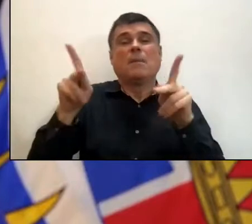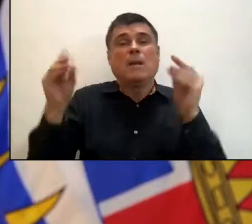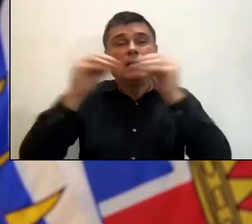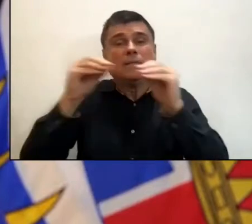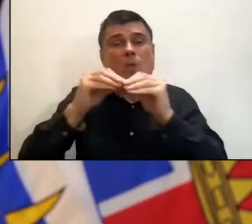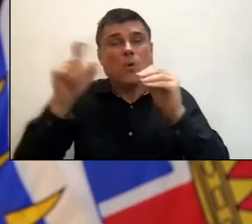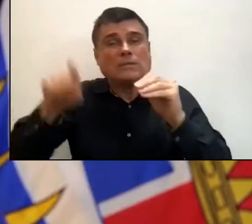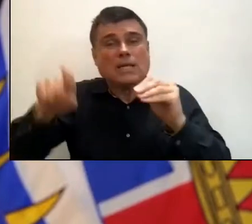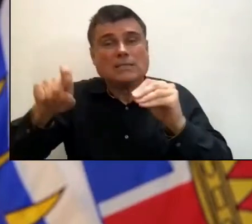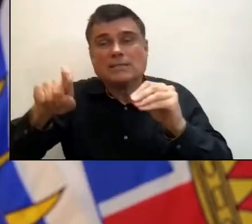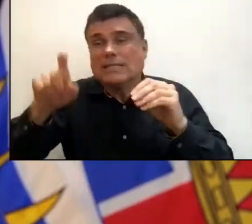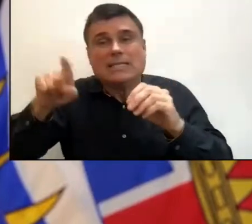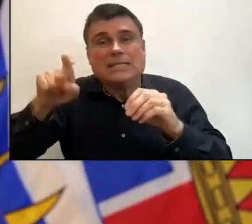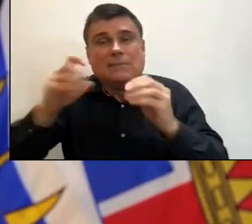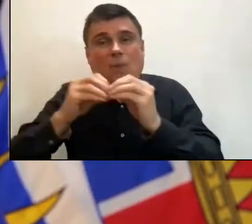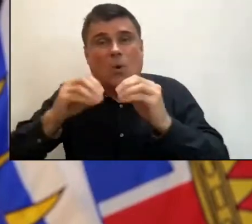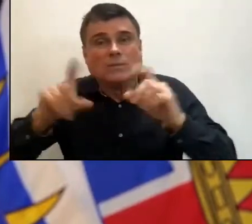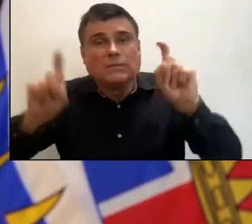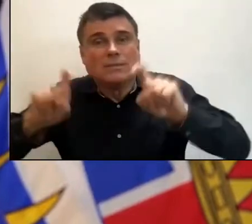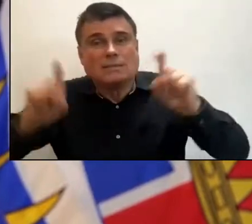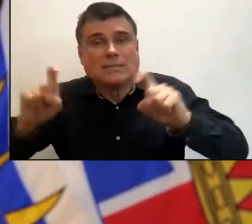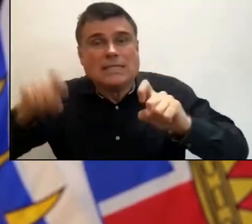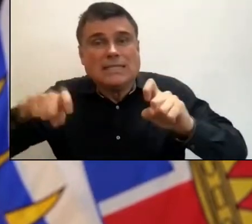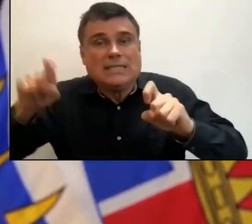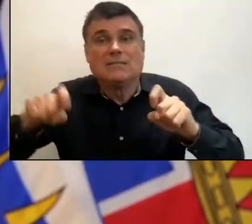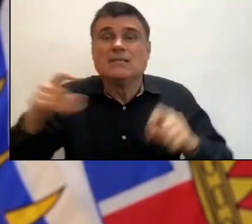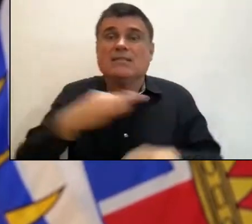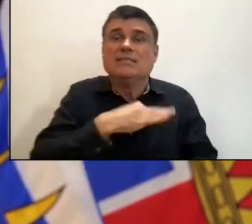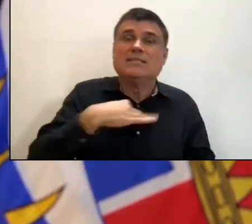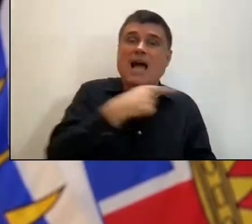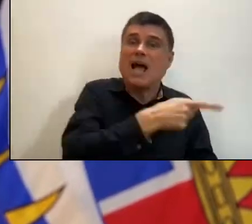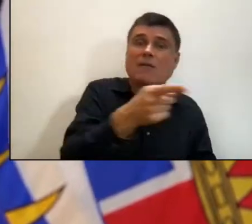People need a break and they wanted a break.